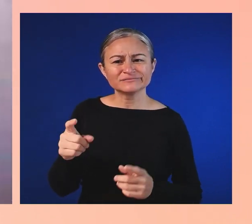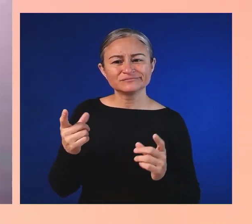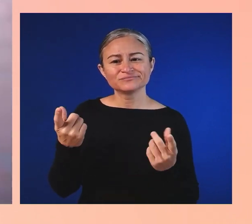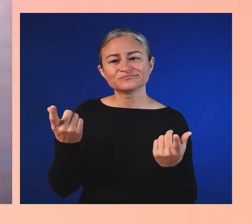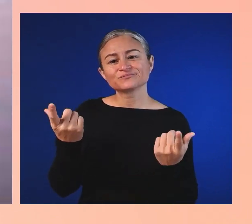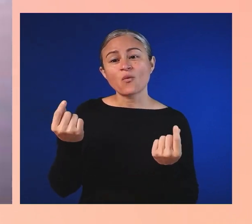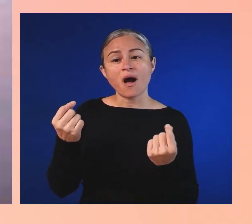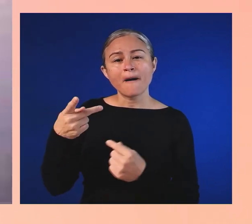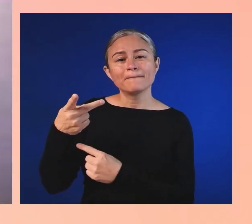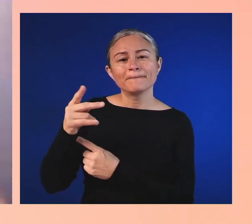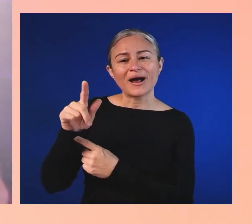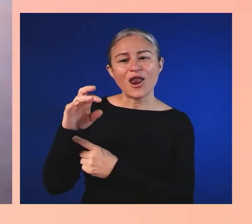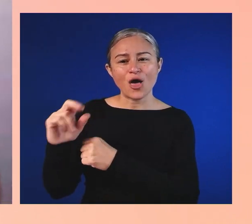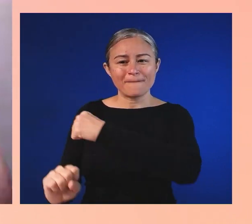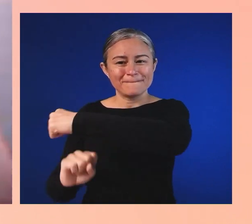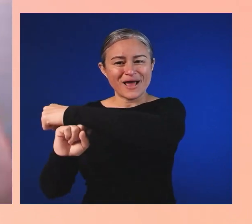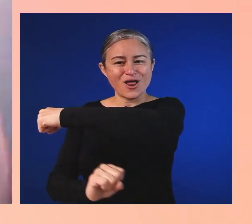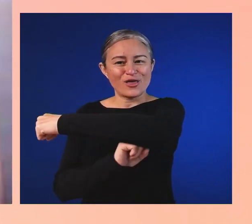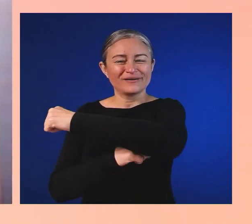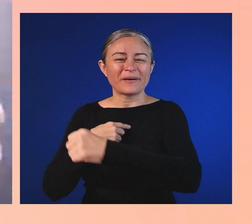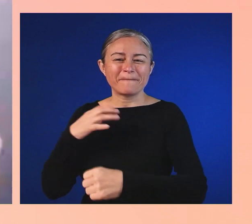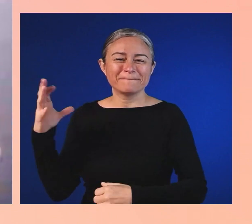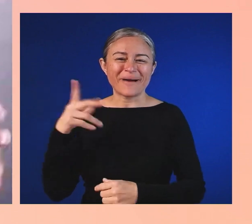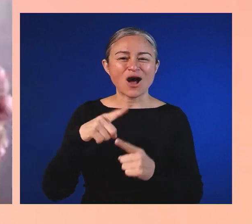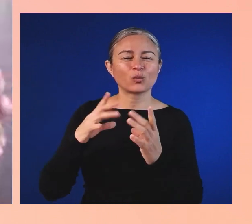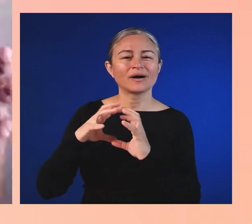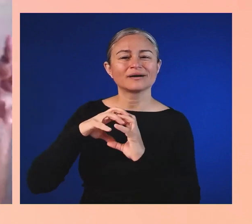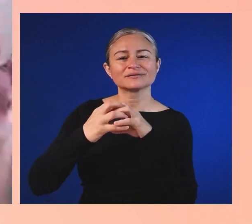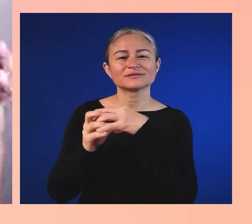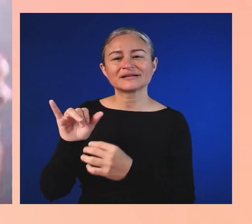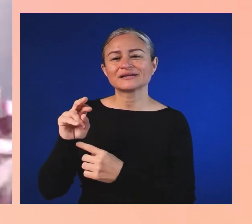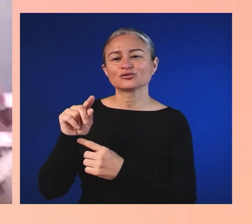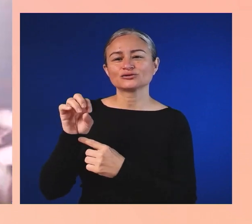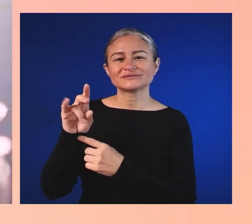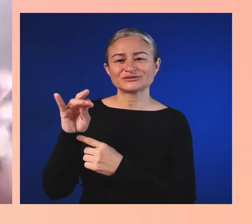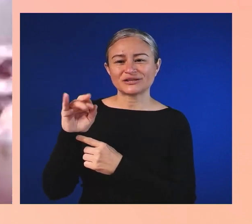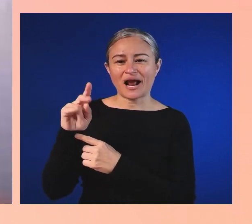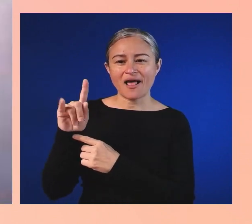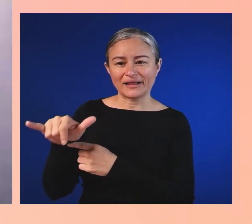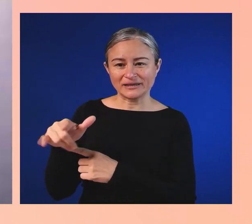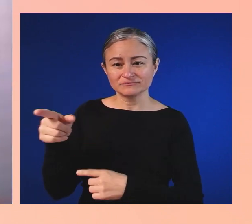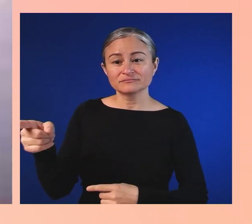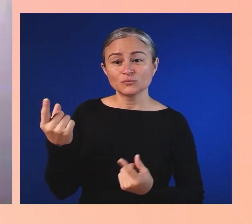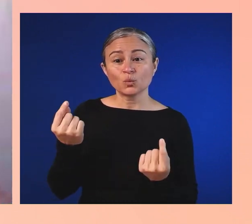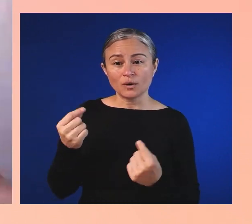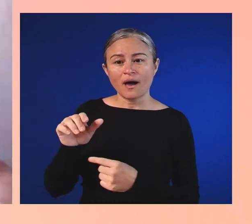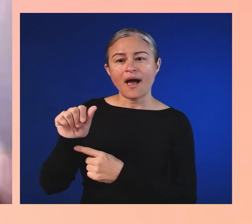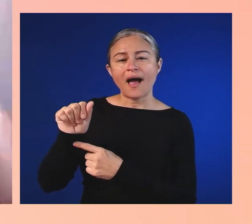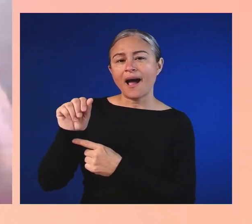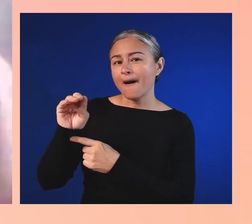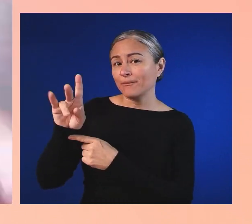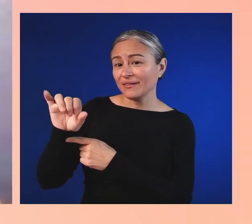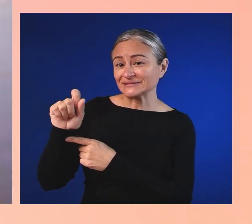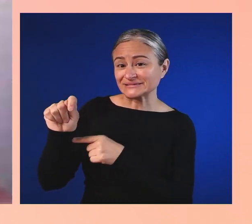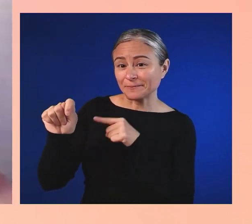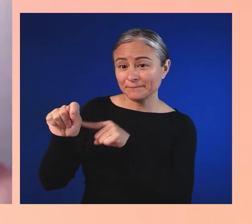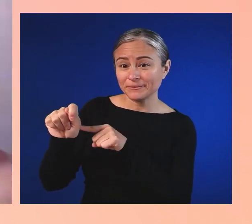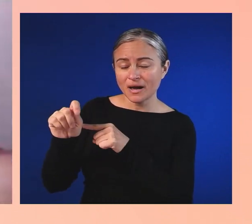and so when ablelism and notions of disability, are major components of anti-blackness,